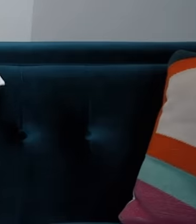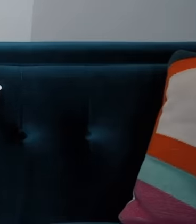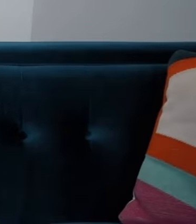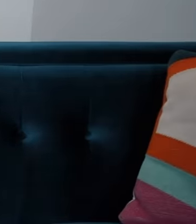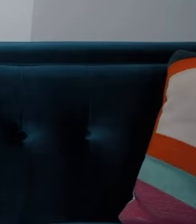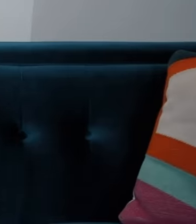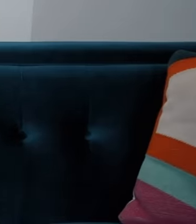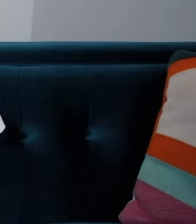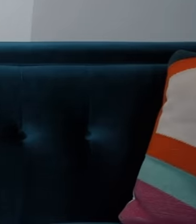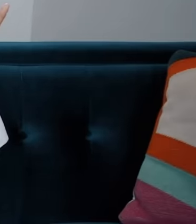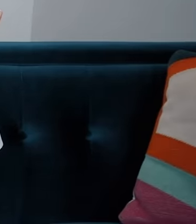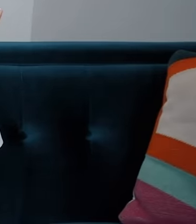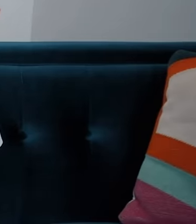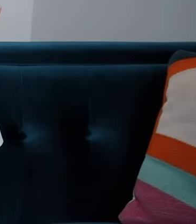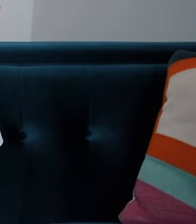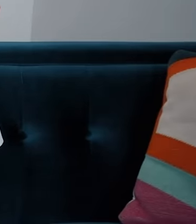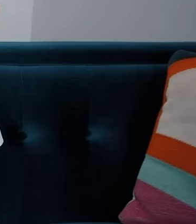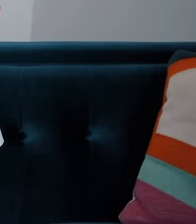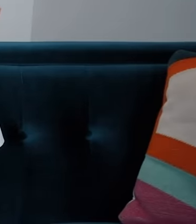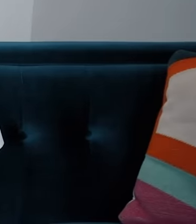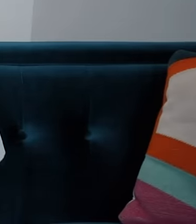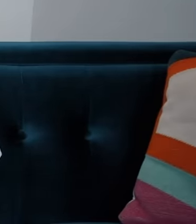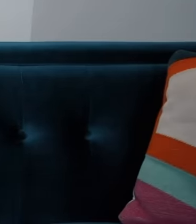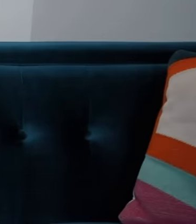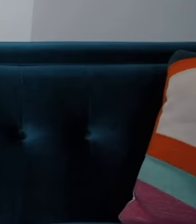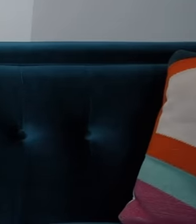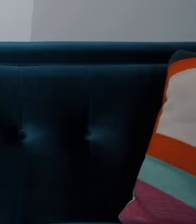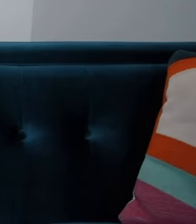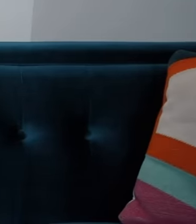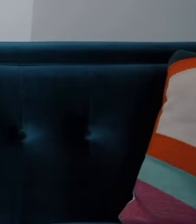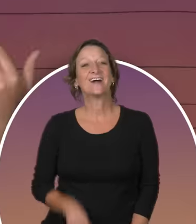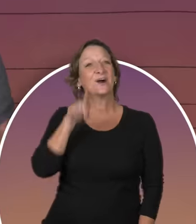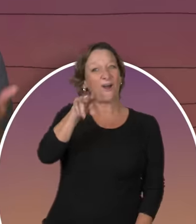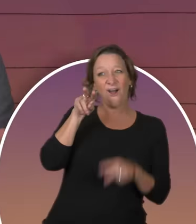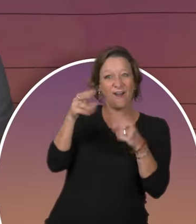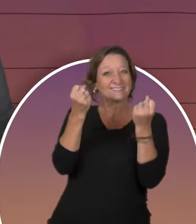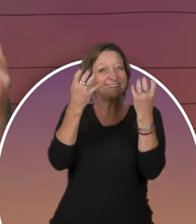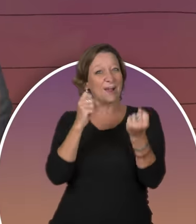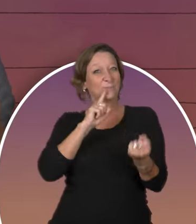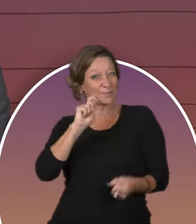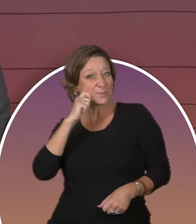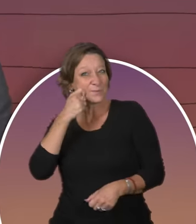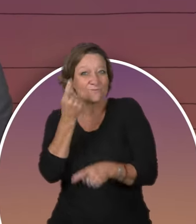they create new sign languages to communicate. I mean, that's incredible. Sign language seems pretty cool, right?